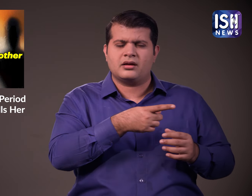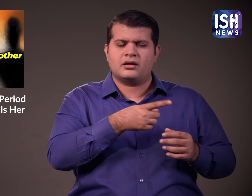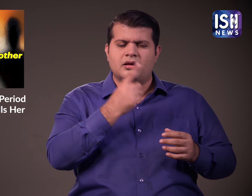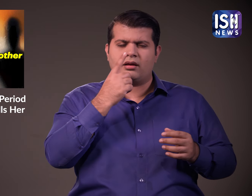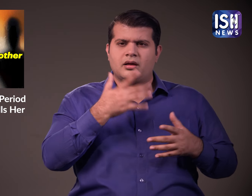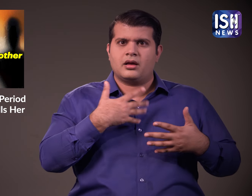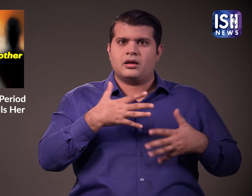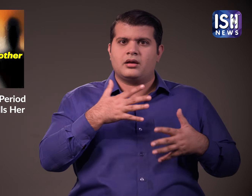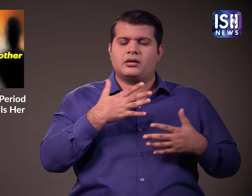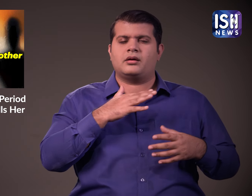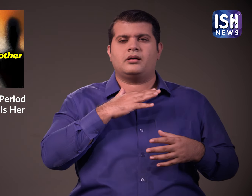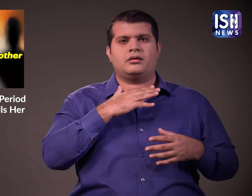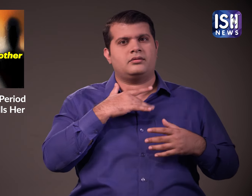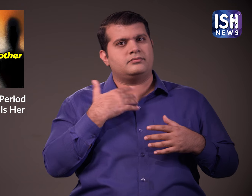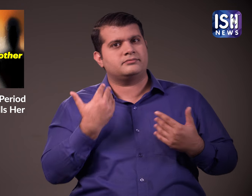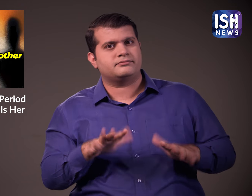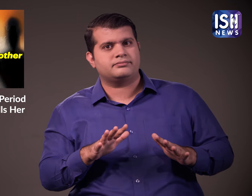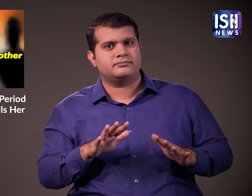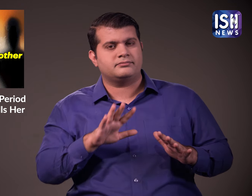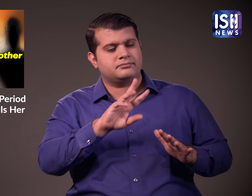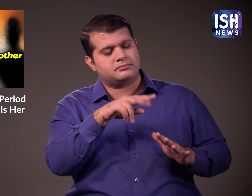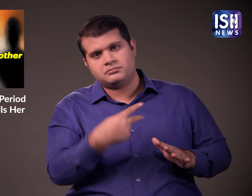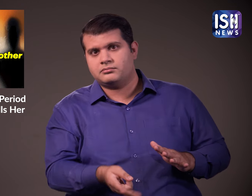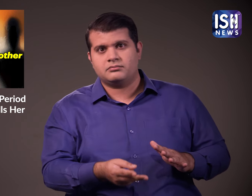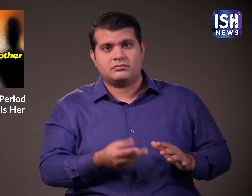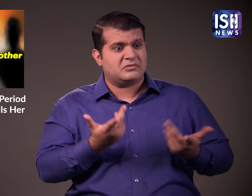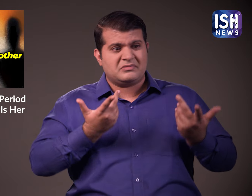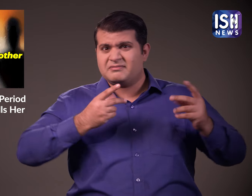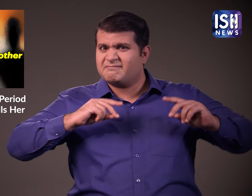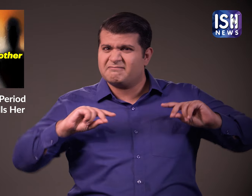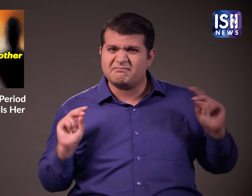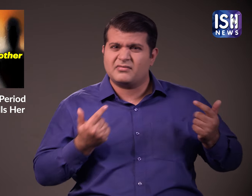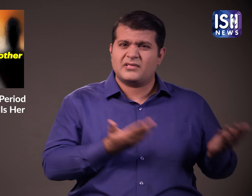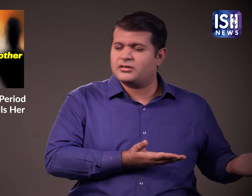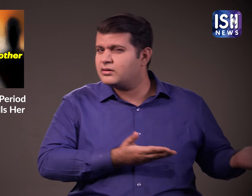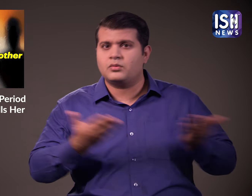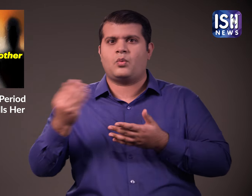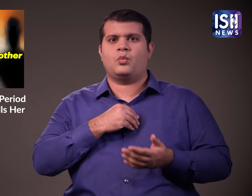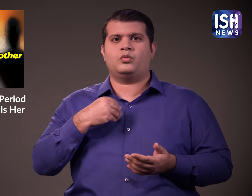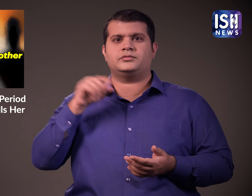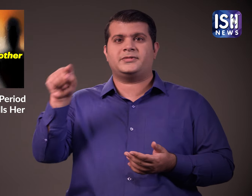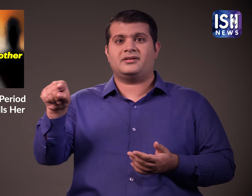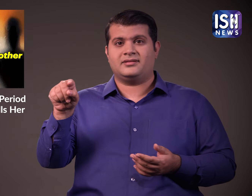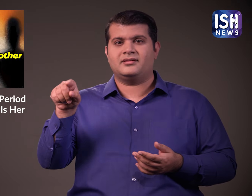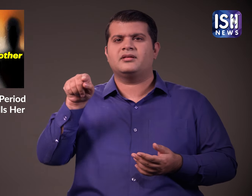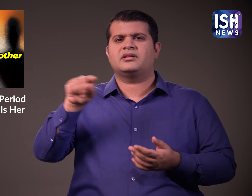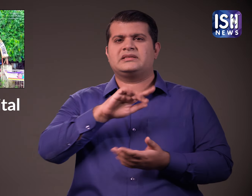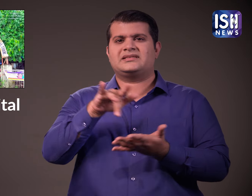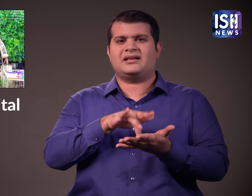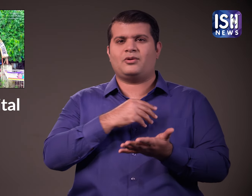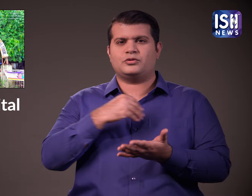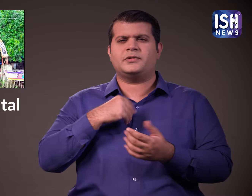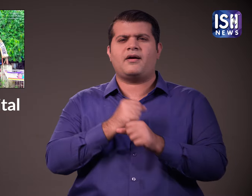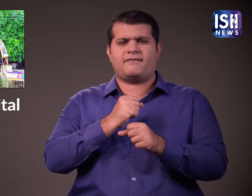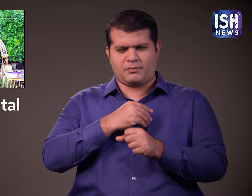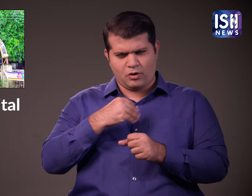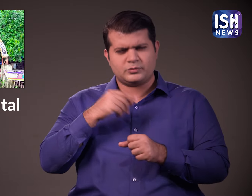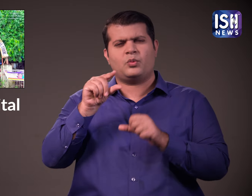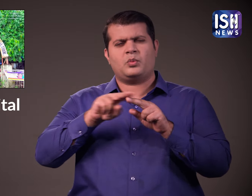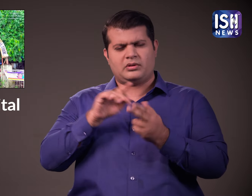The girl’s condition deteriorated and she passed away. She was then taken to Central Hospital in Ulhasnagar.